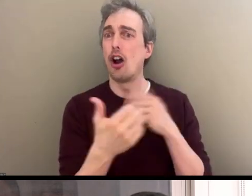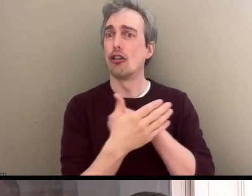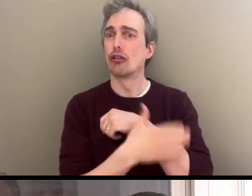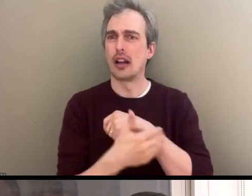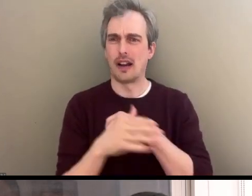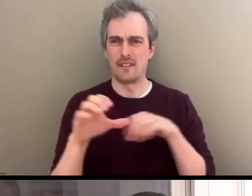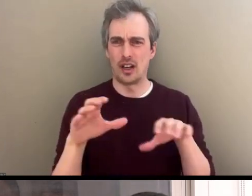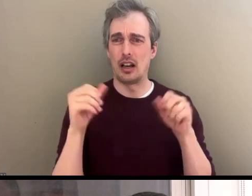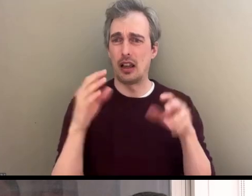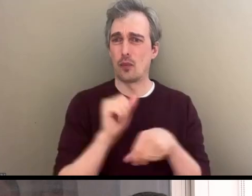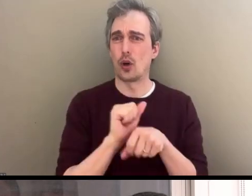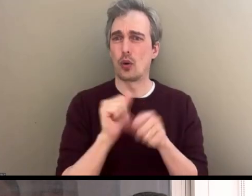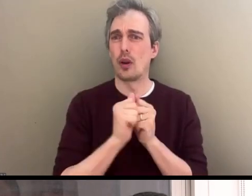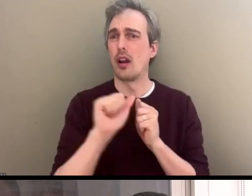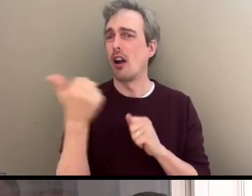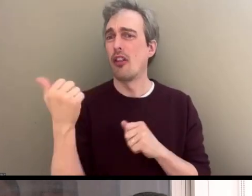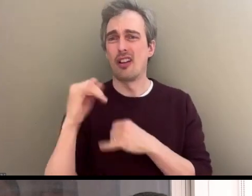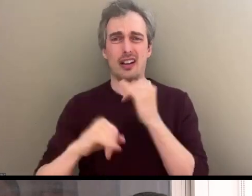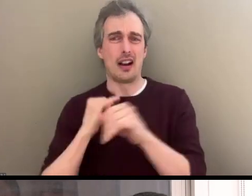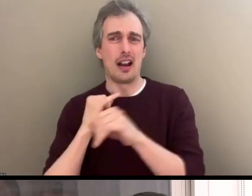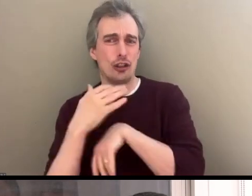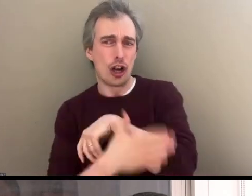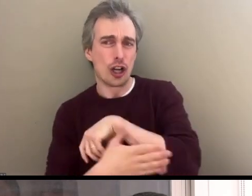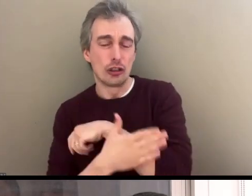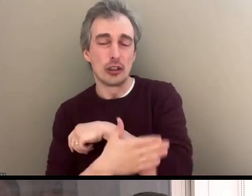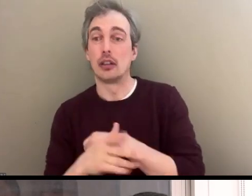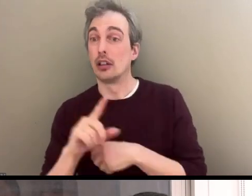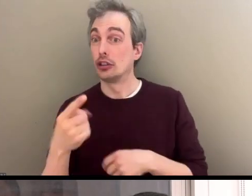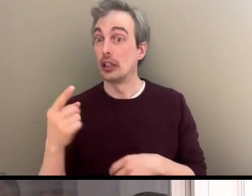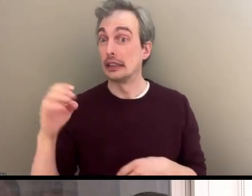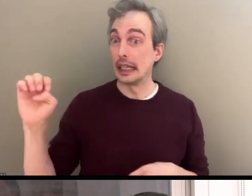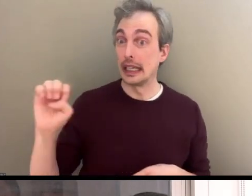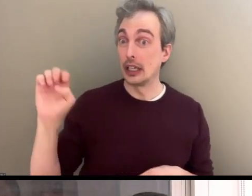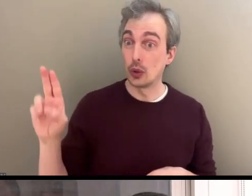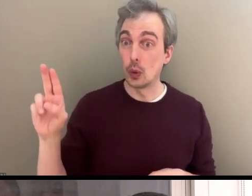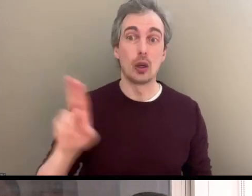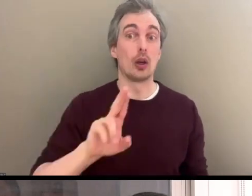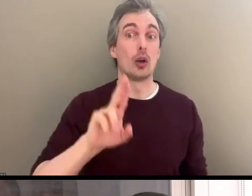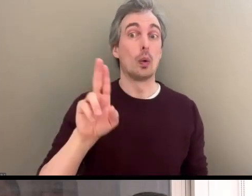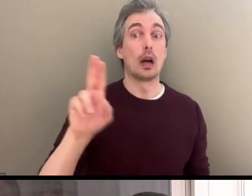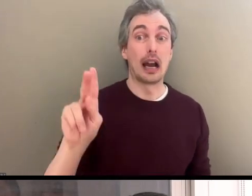And I'm curious, is it just the EU and the UK and the US and Canada?